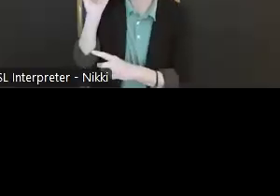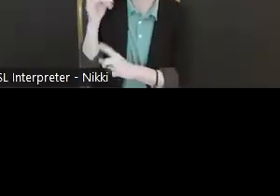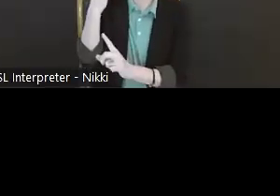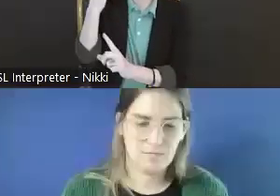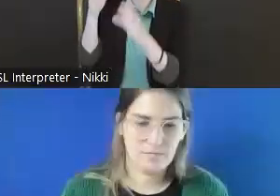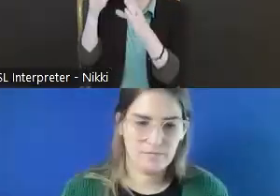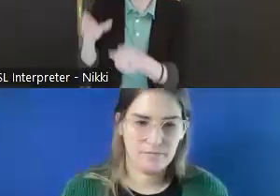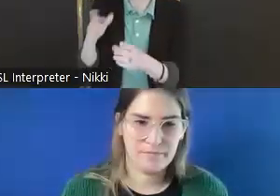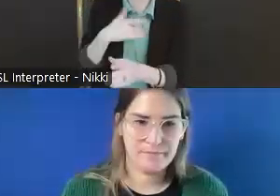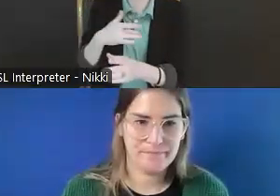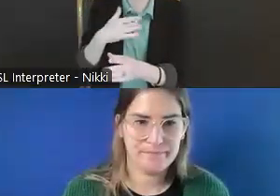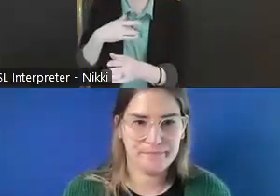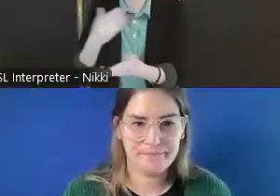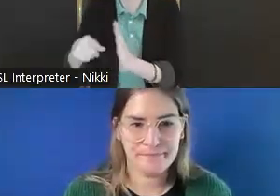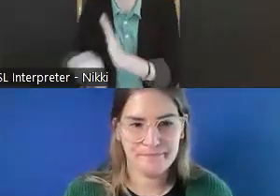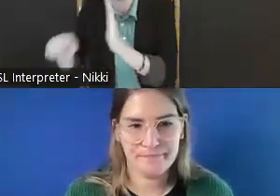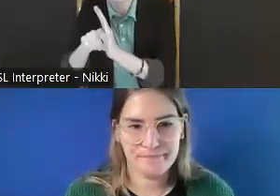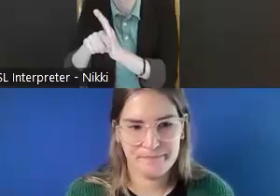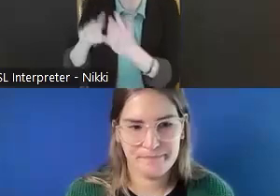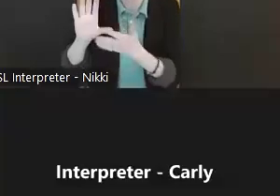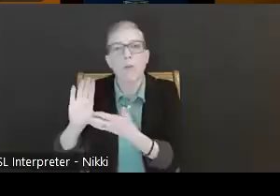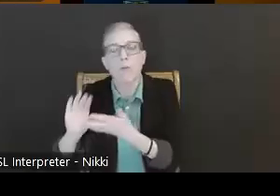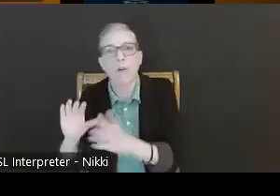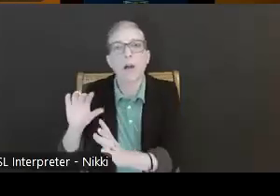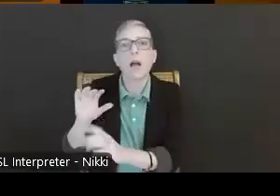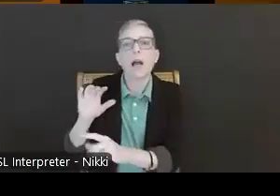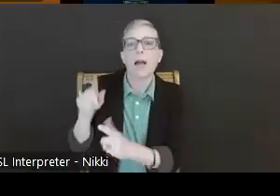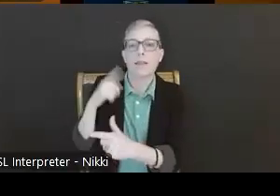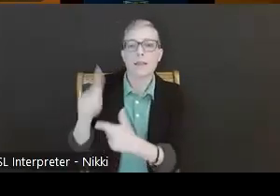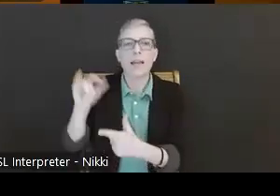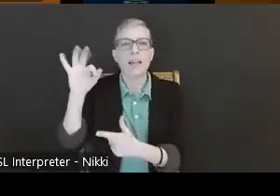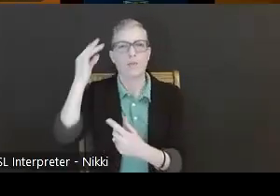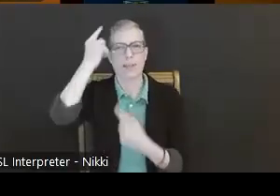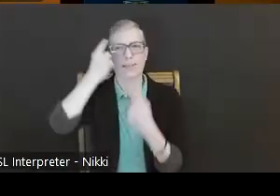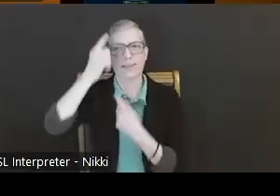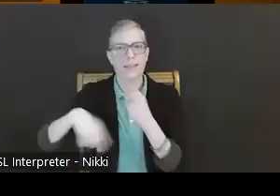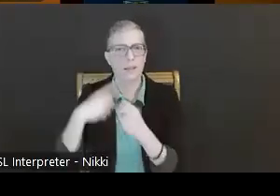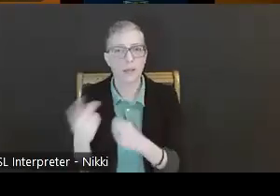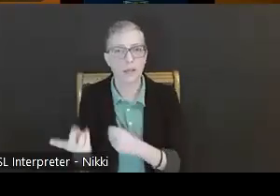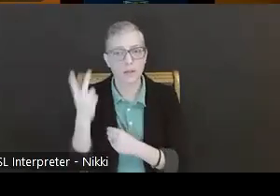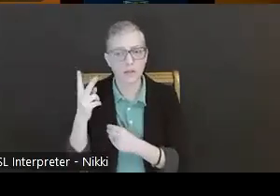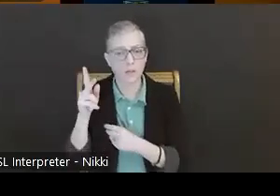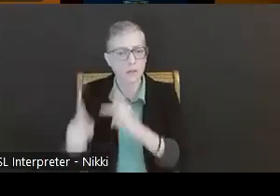others also increases so if we think about two people operating together in life cancer kind